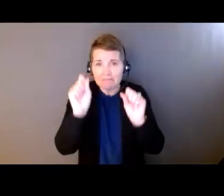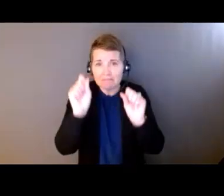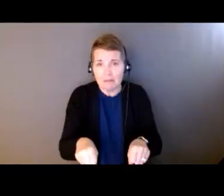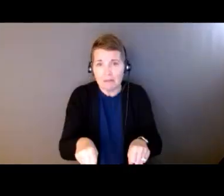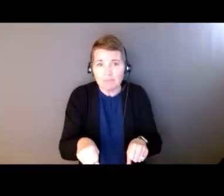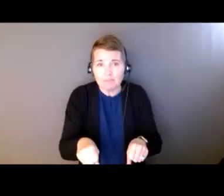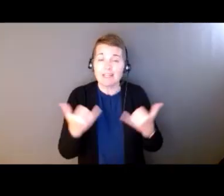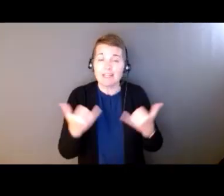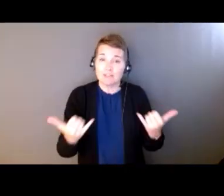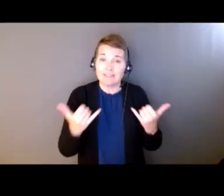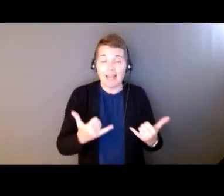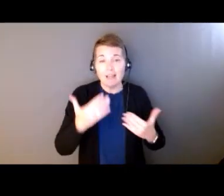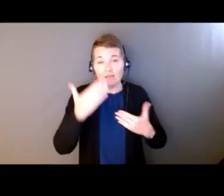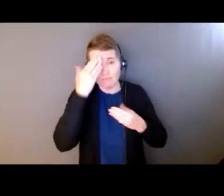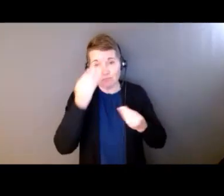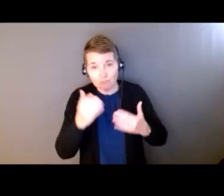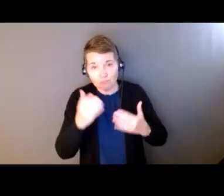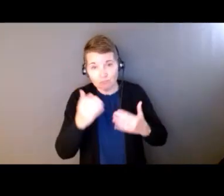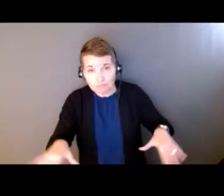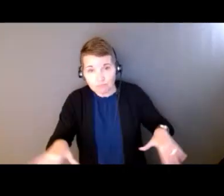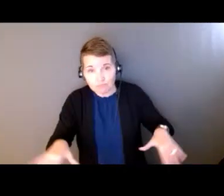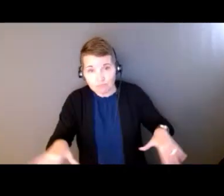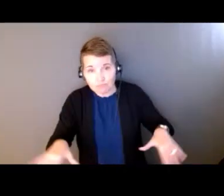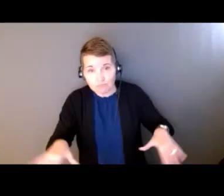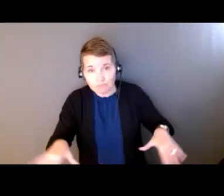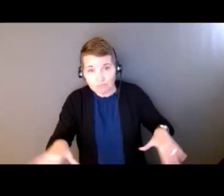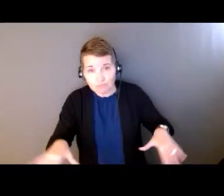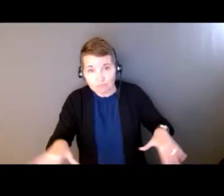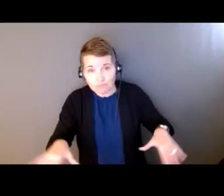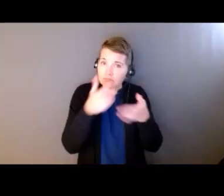It is important to be open and engaged with the many nations of this land.